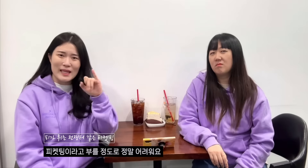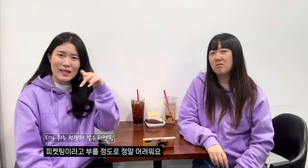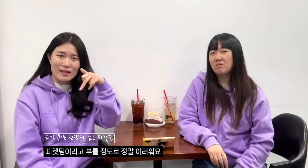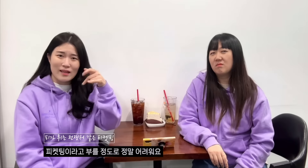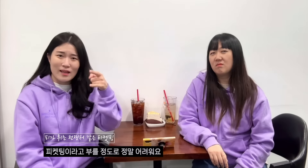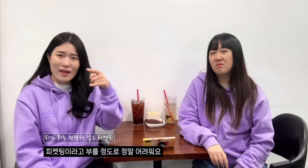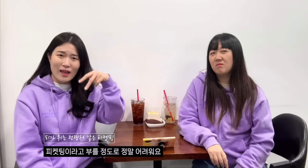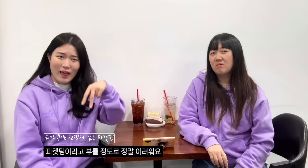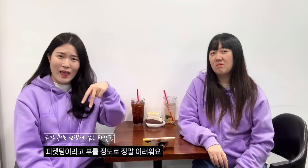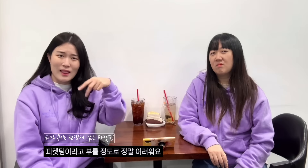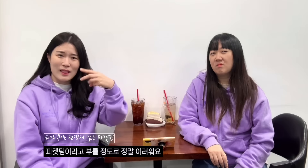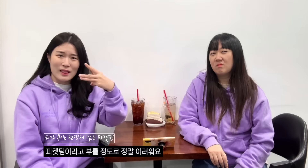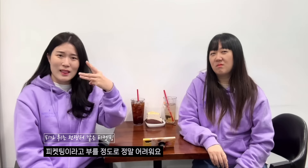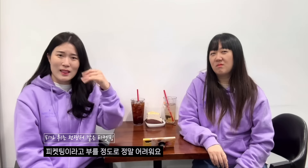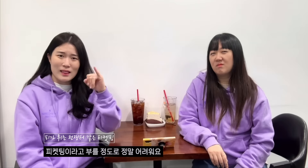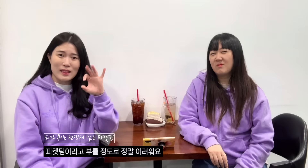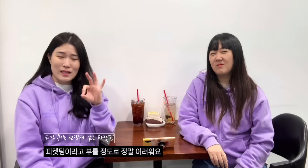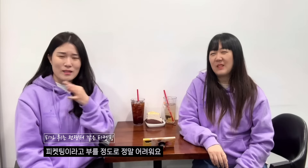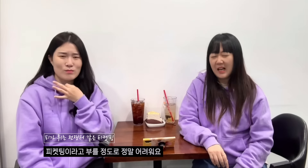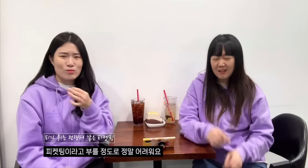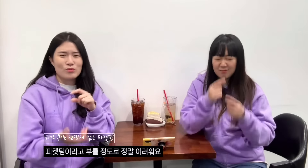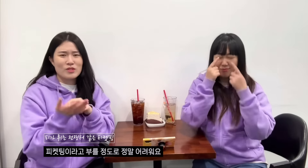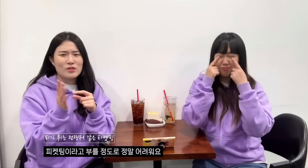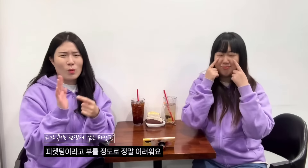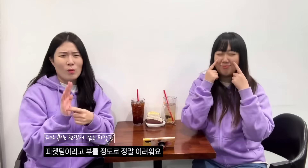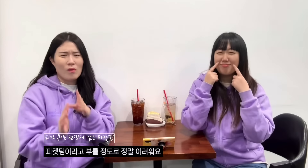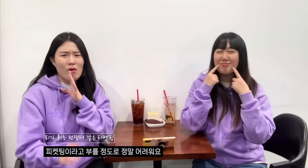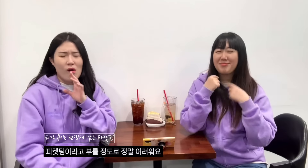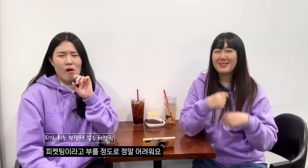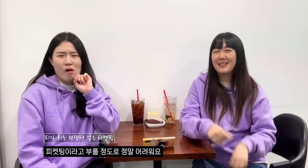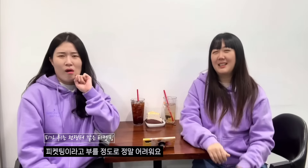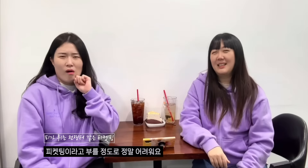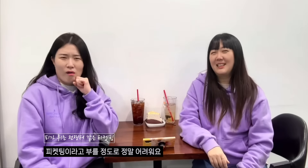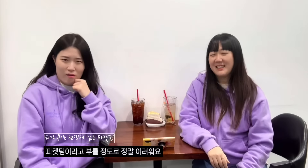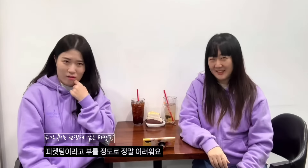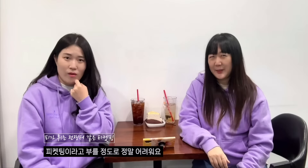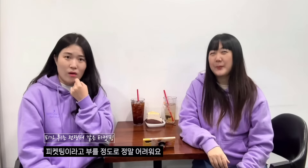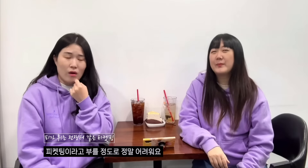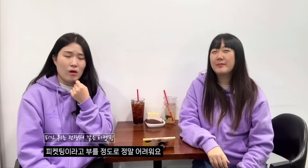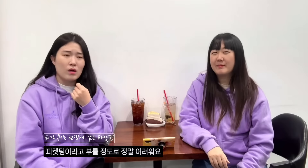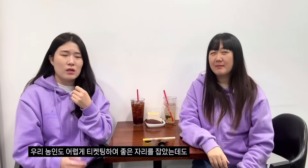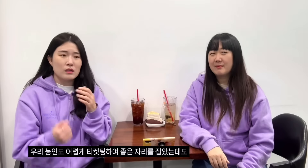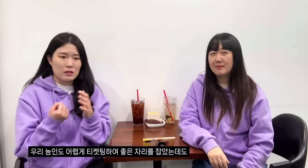It's so difficult that it's called picketing. (Blood splatter ticketing)